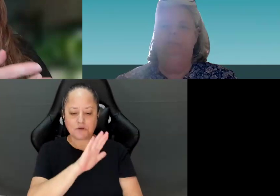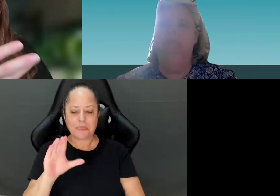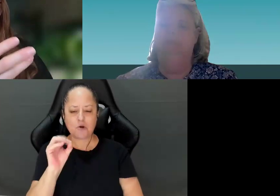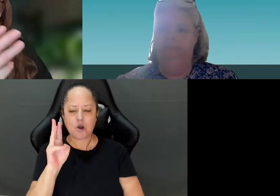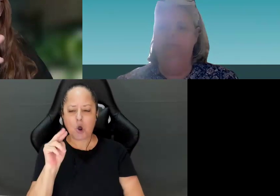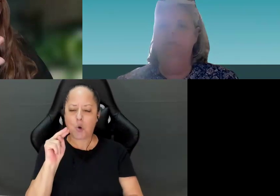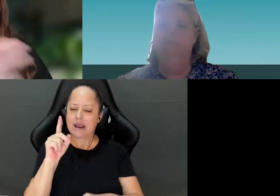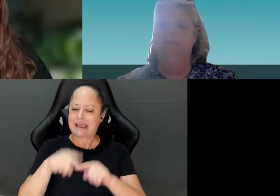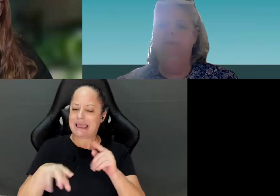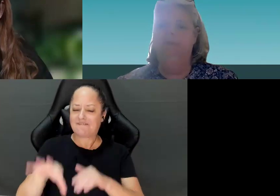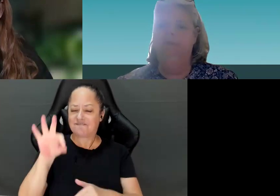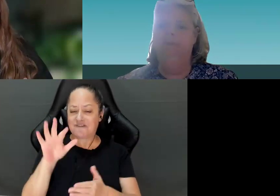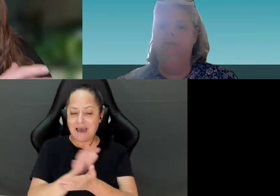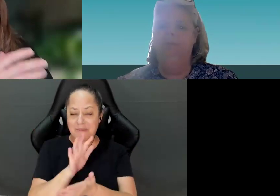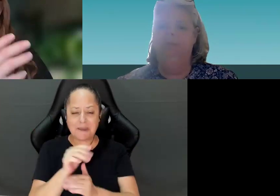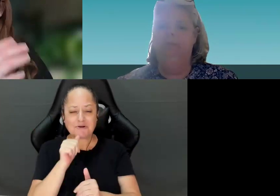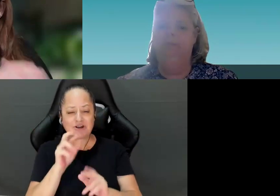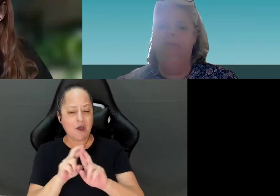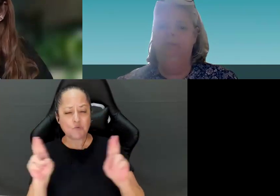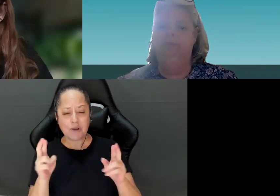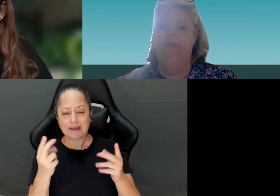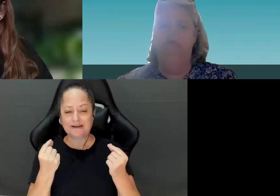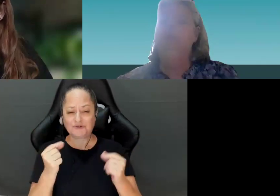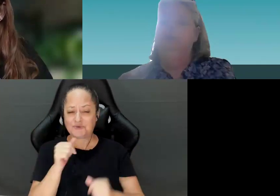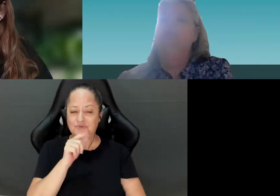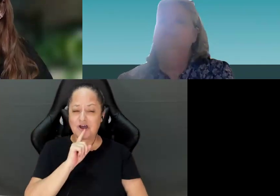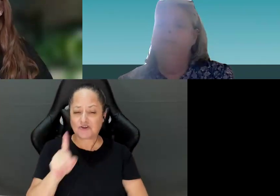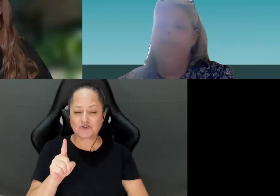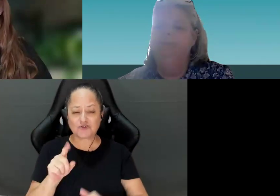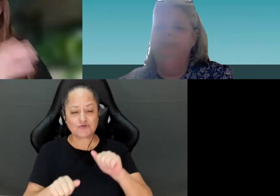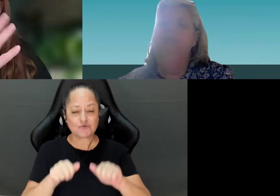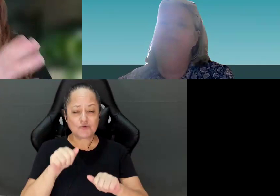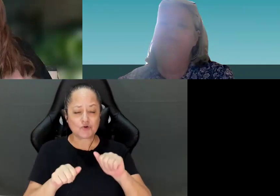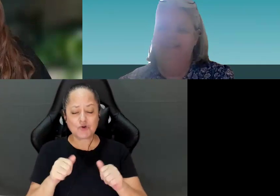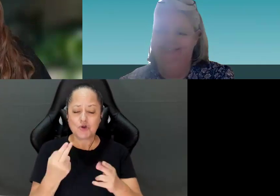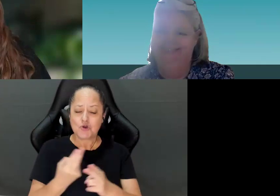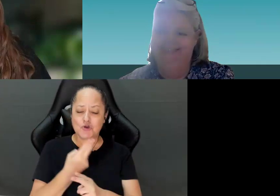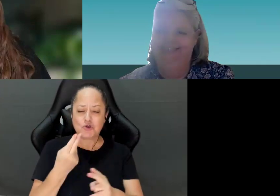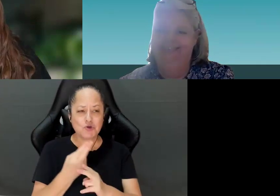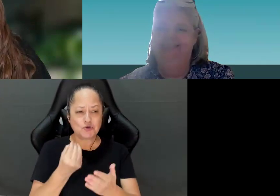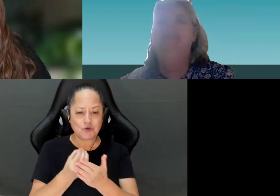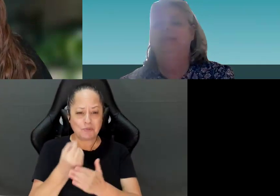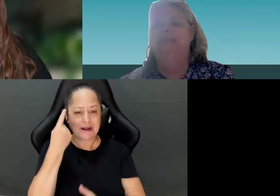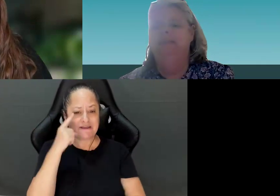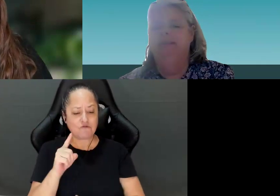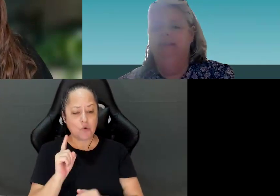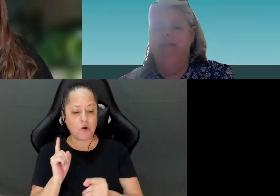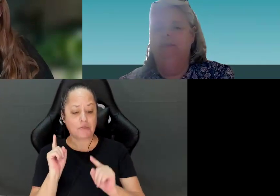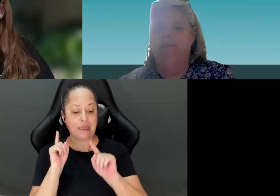They are not ready to do it, not sure what they want to use the capital for and they come back to us a year later.